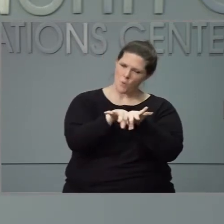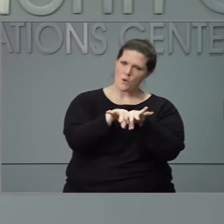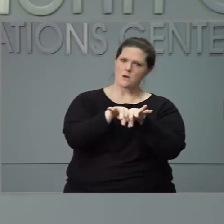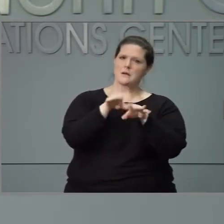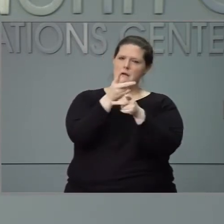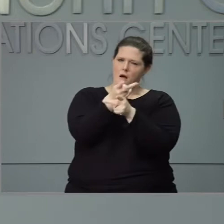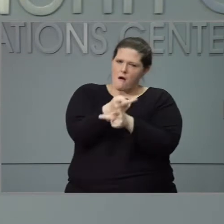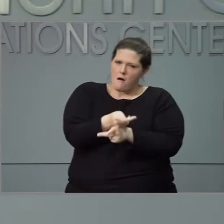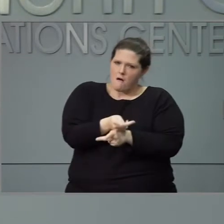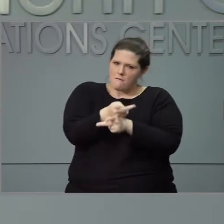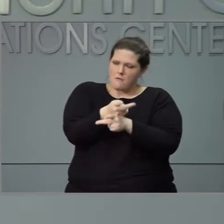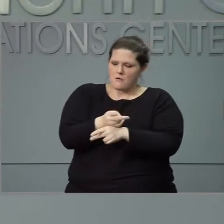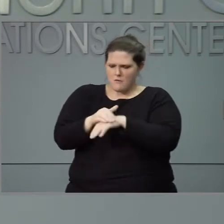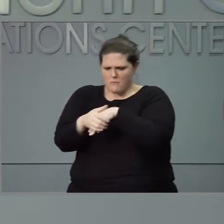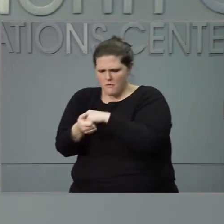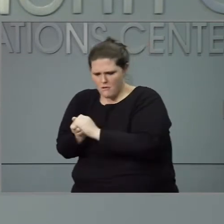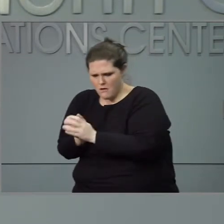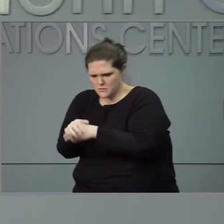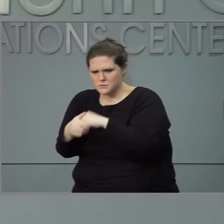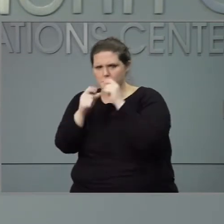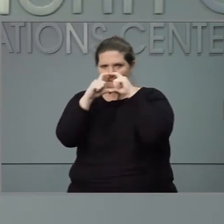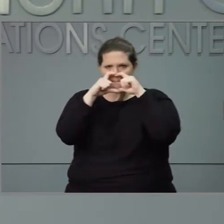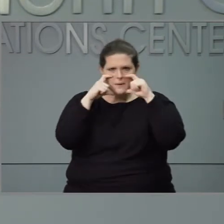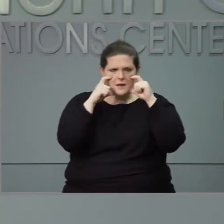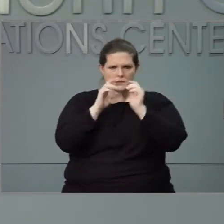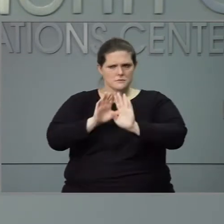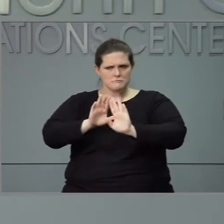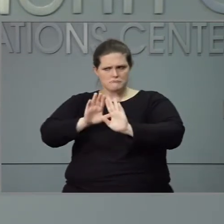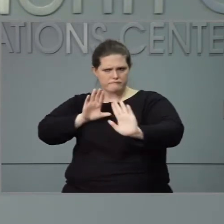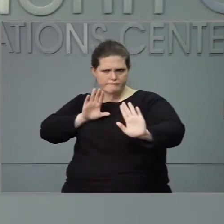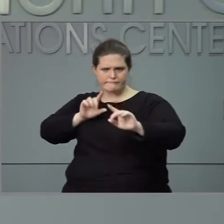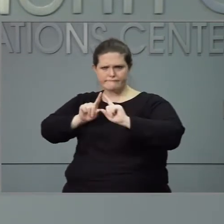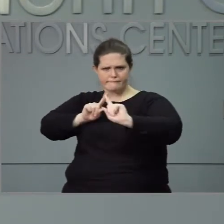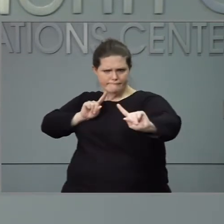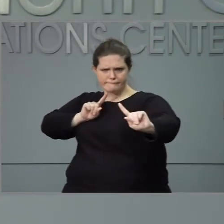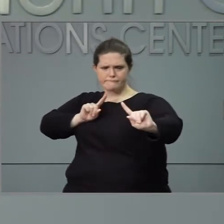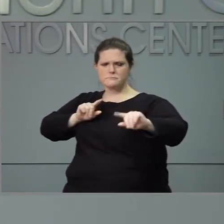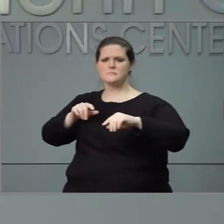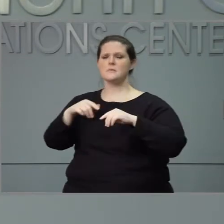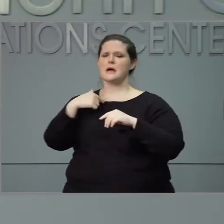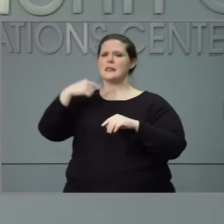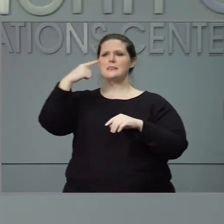[HABLAN AL UNÍSONO] >> Gov. Cooper: ALGUNA VEZ, LAS